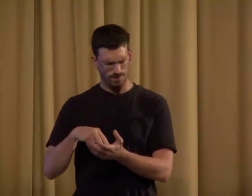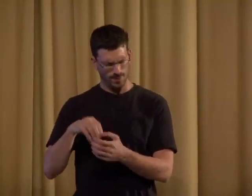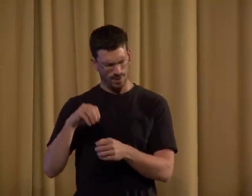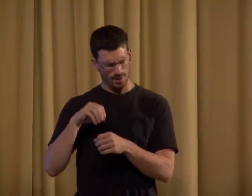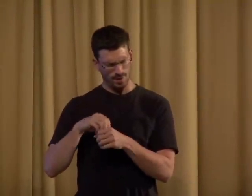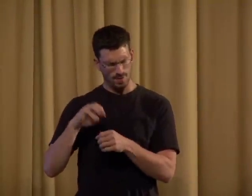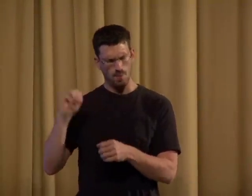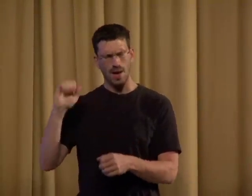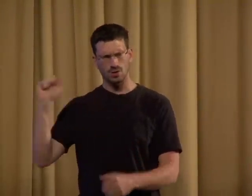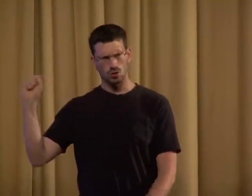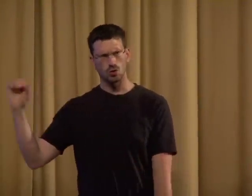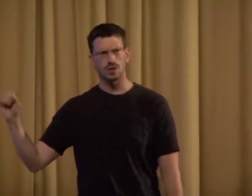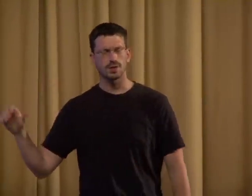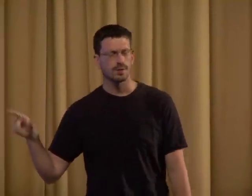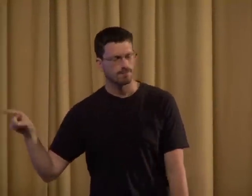He's called up, he stands up, it was in Massachusetts...and his speech was so bitter, so angry! He said, you see, I showed you, you and you